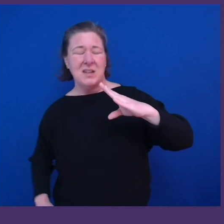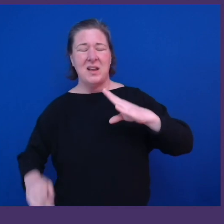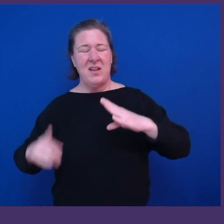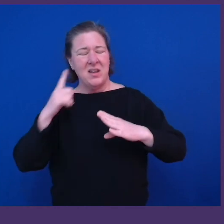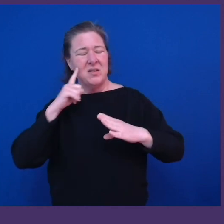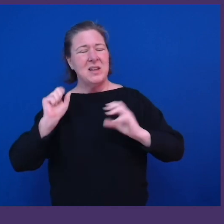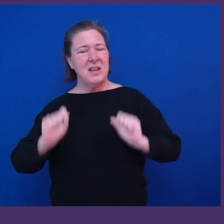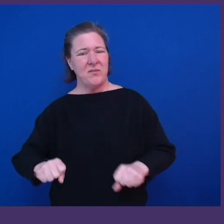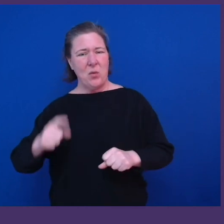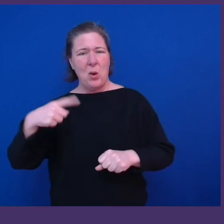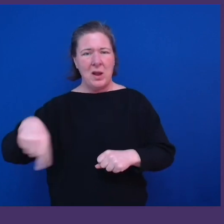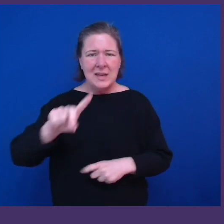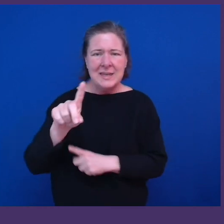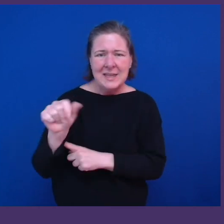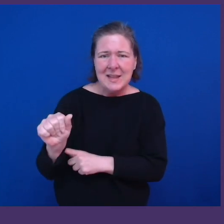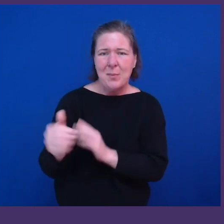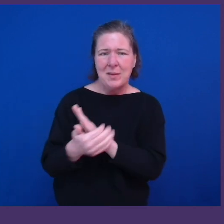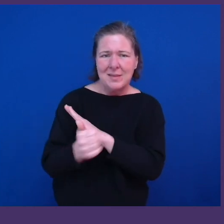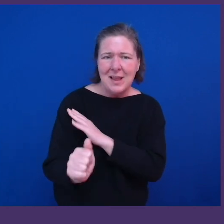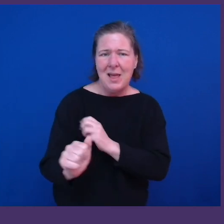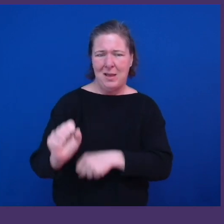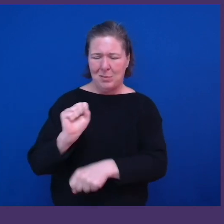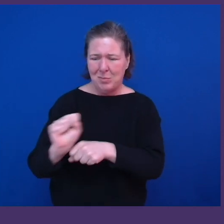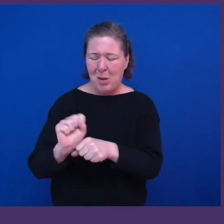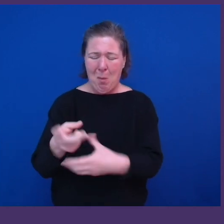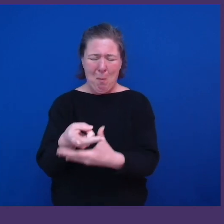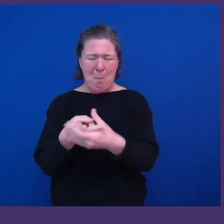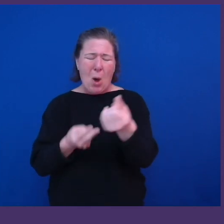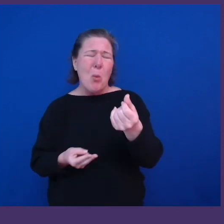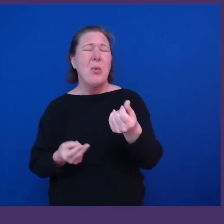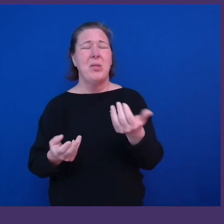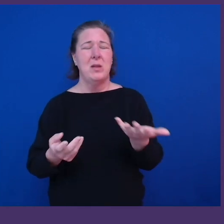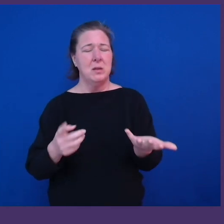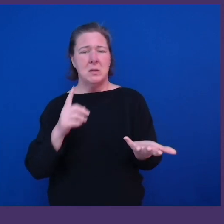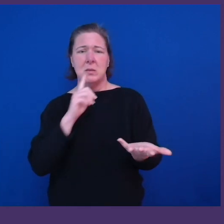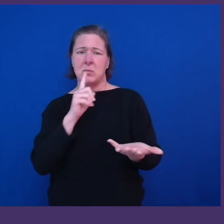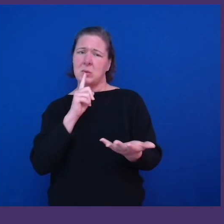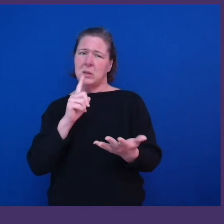Both topics are top and center -- top and center?